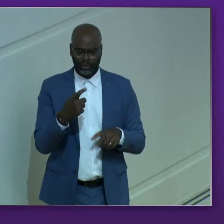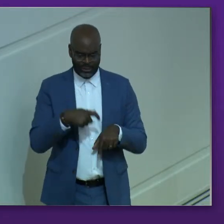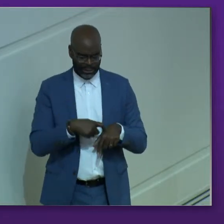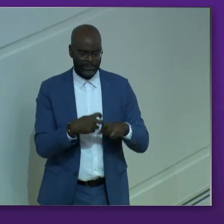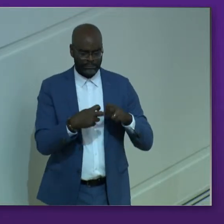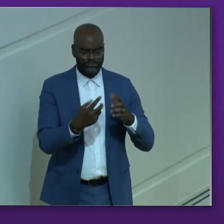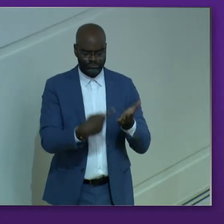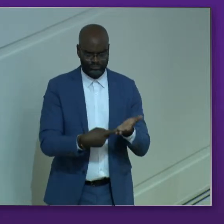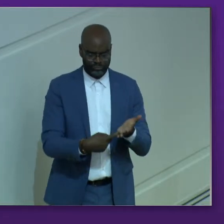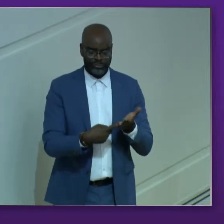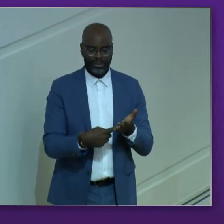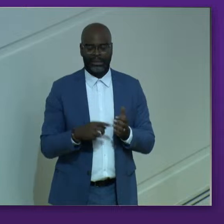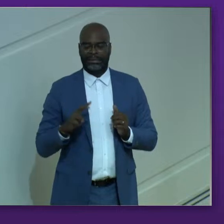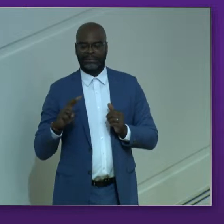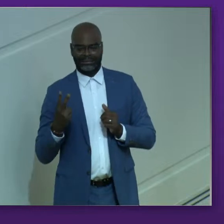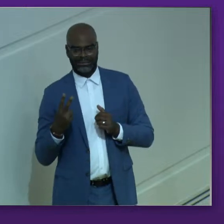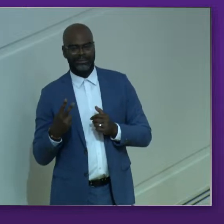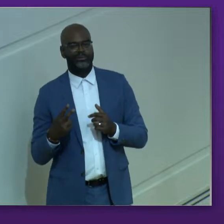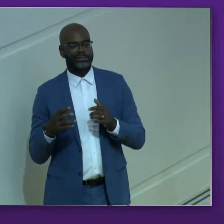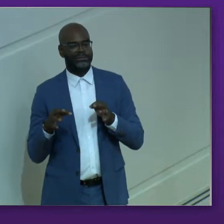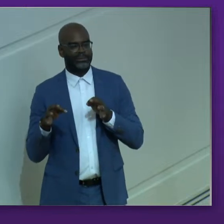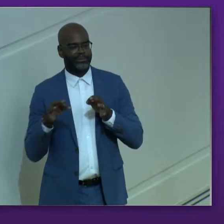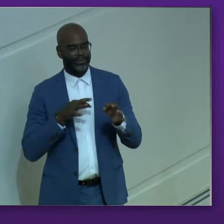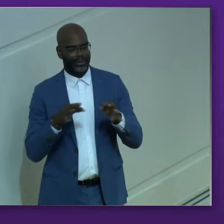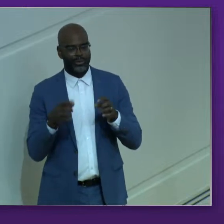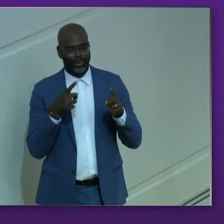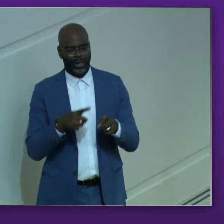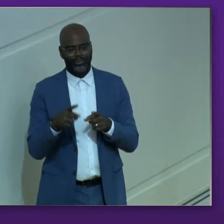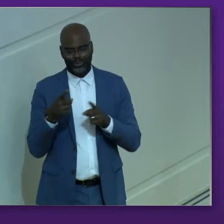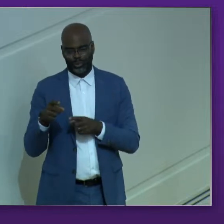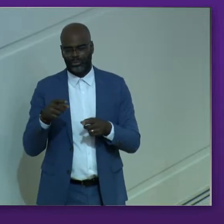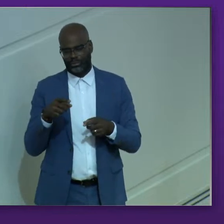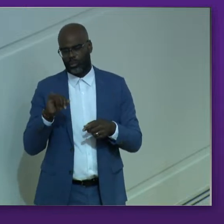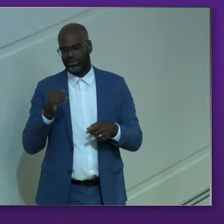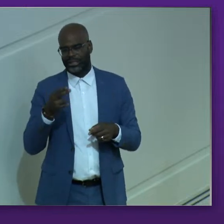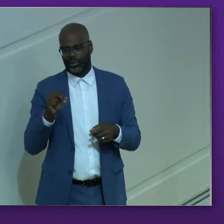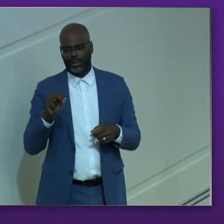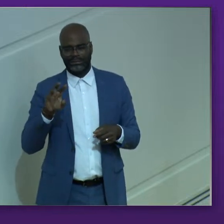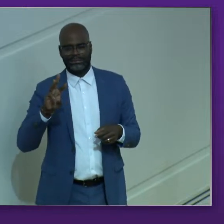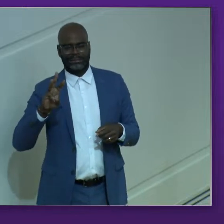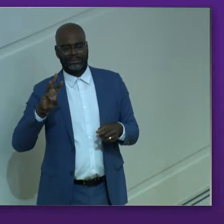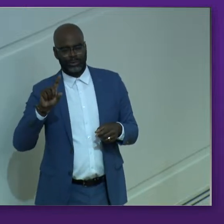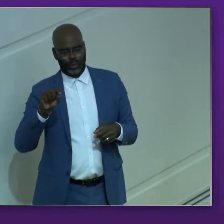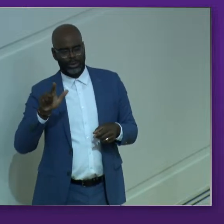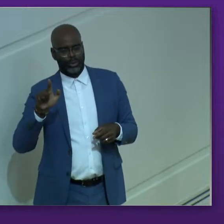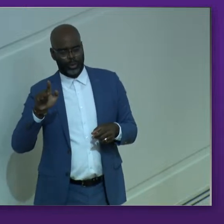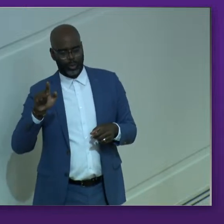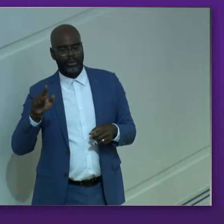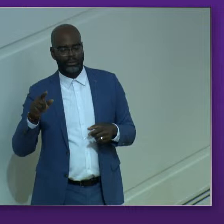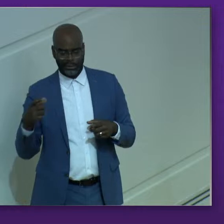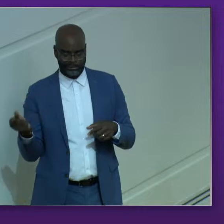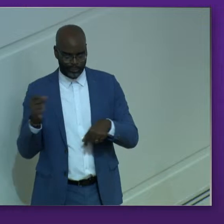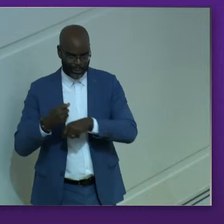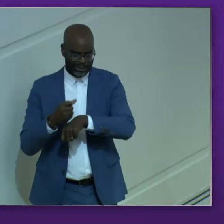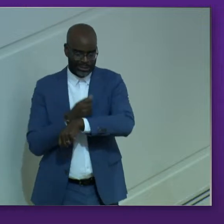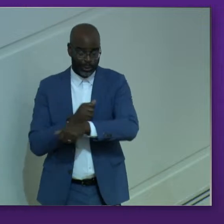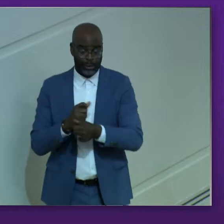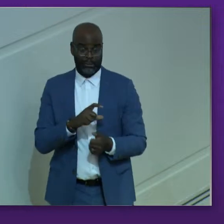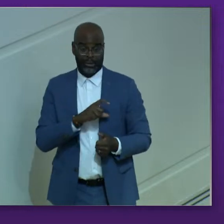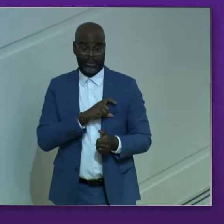[LISTING NAMES] VISITED TWICE